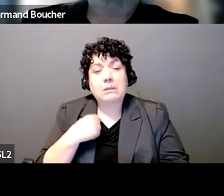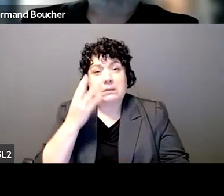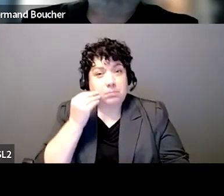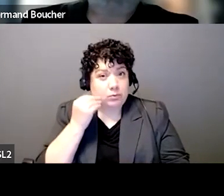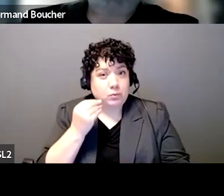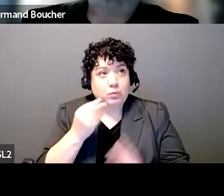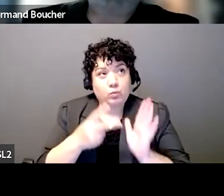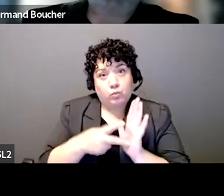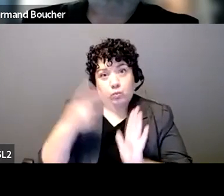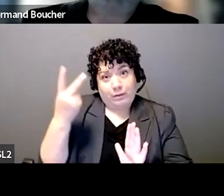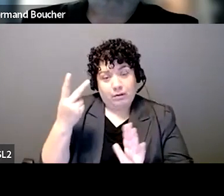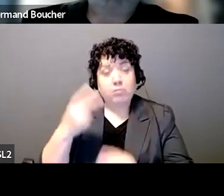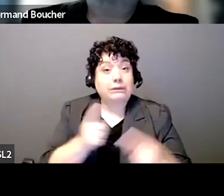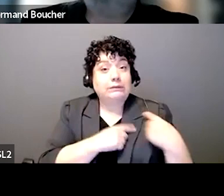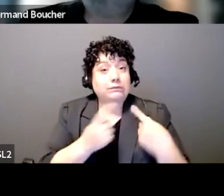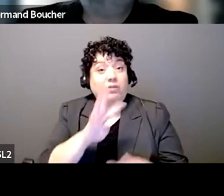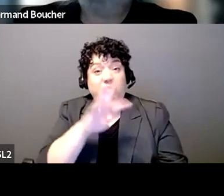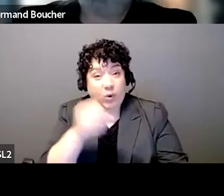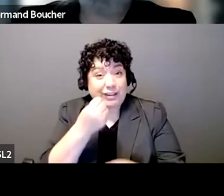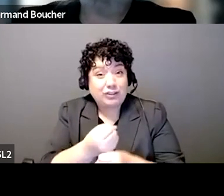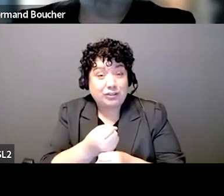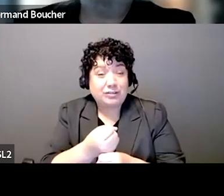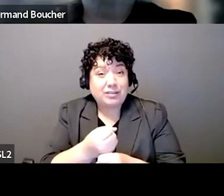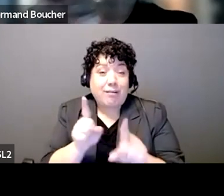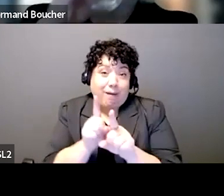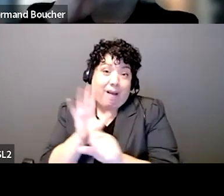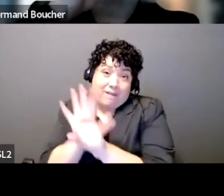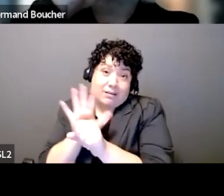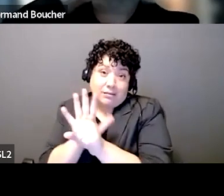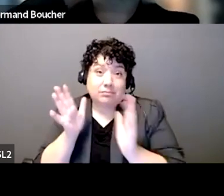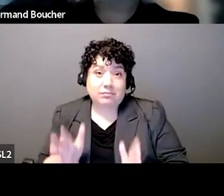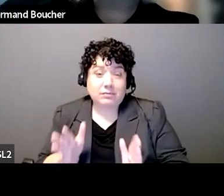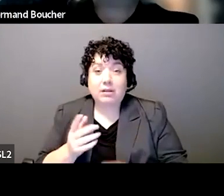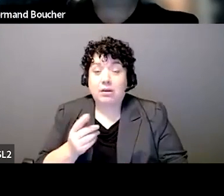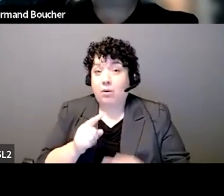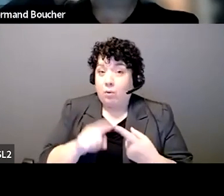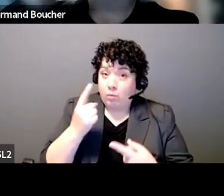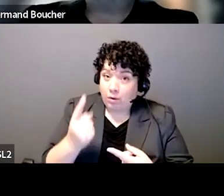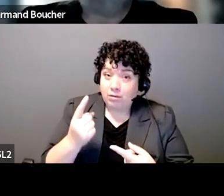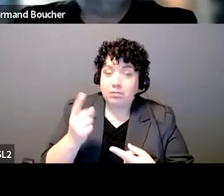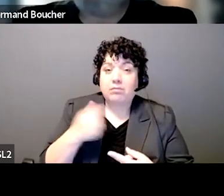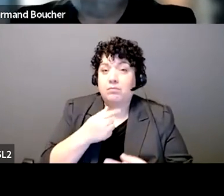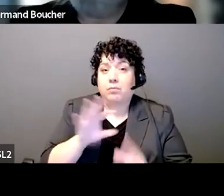40 years of advocacy and the one was when I was appointed to the Board of Directors